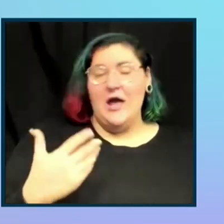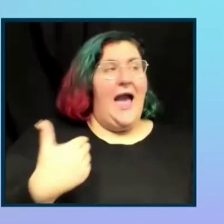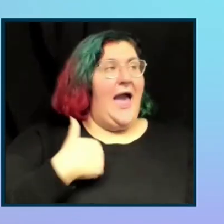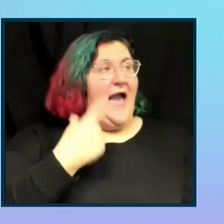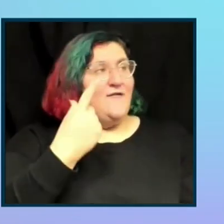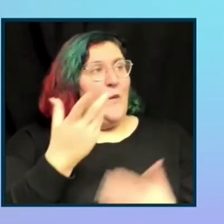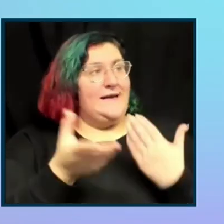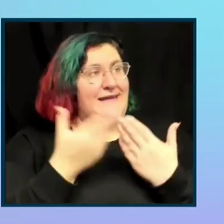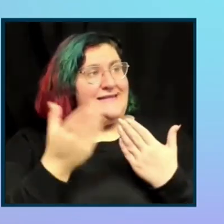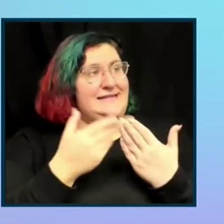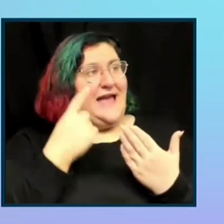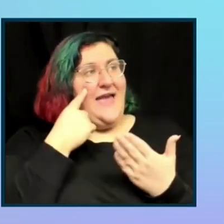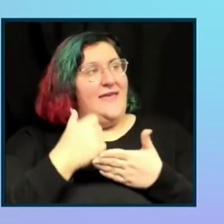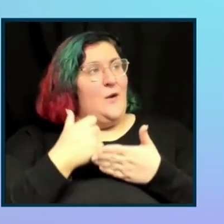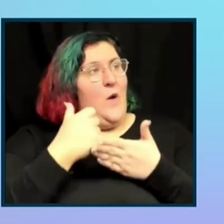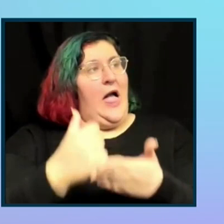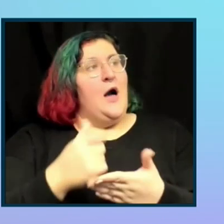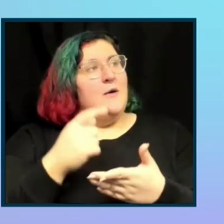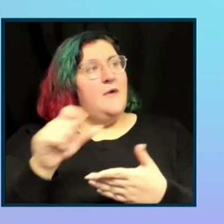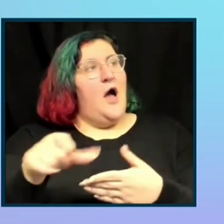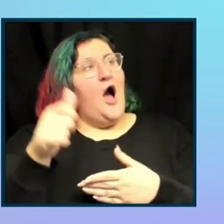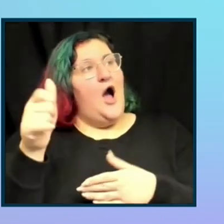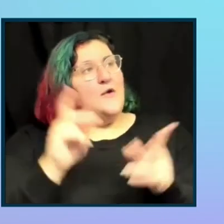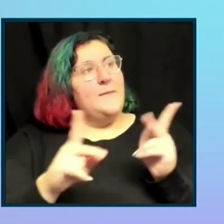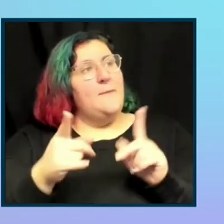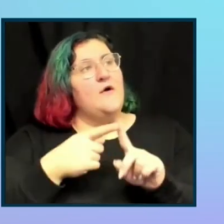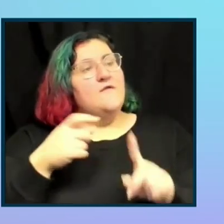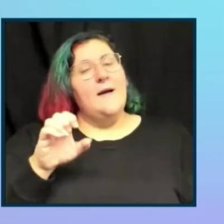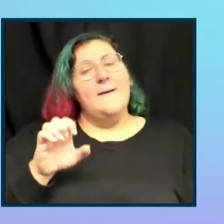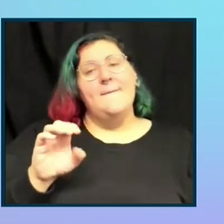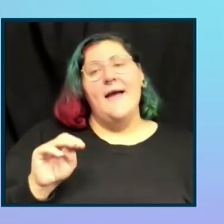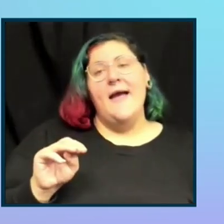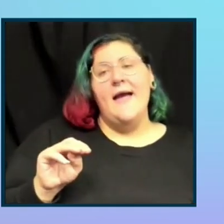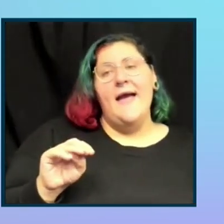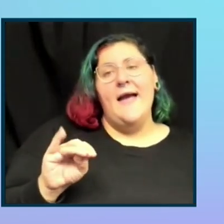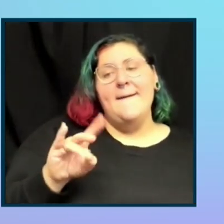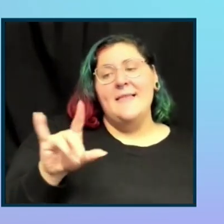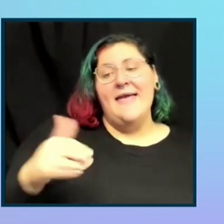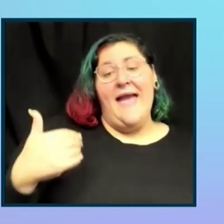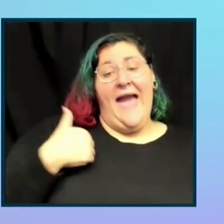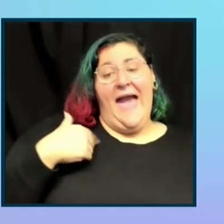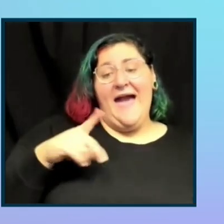is gonna be helpful to others. This is from Emily. "Is there a discord servers for gamers